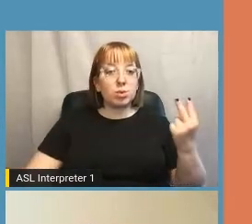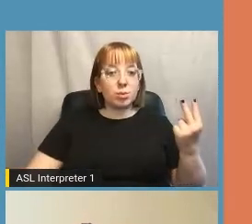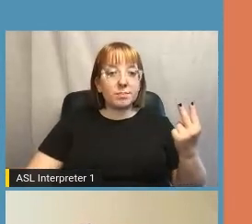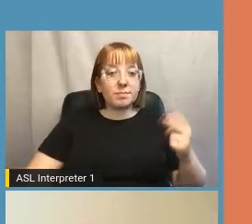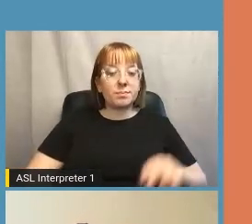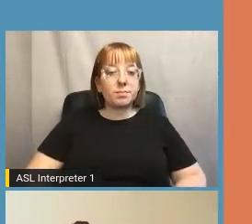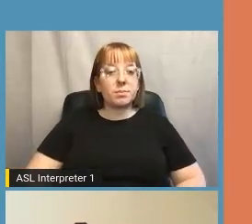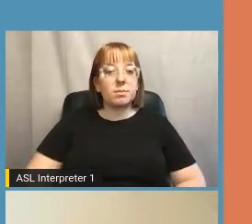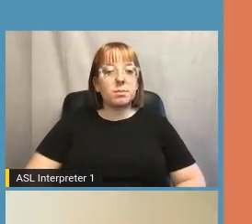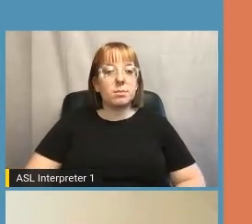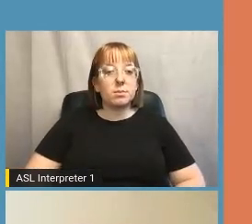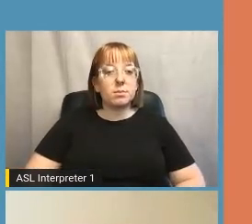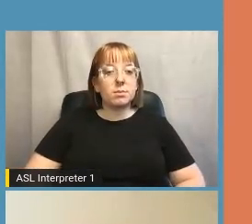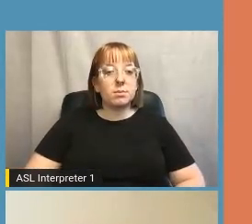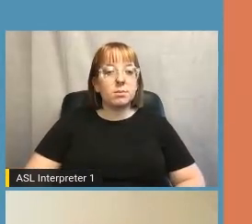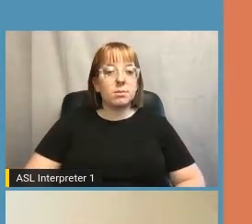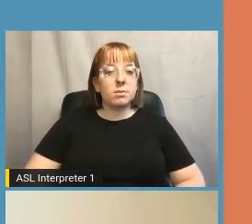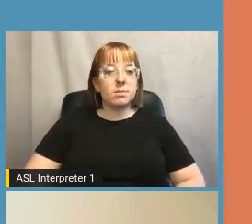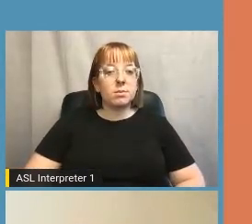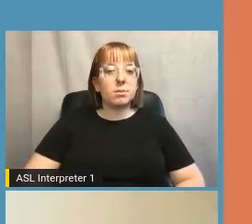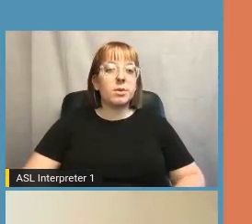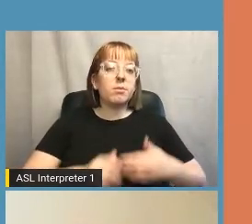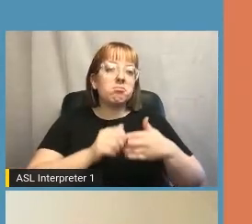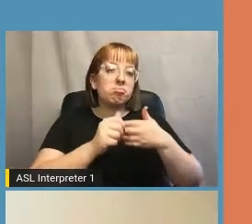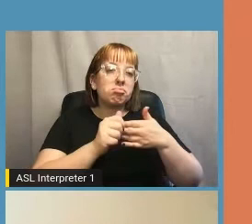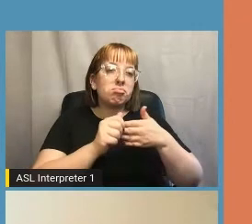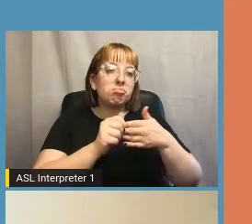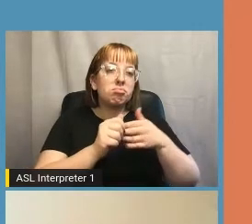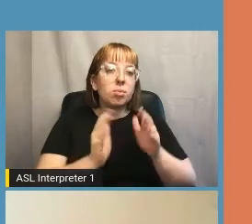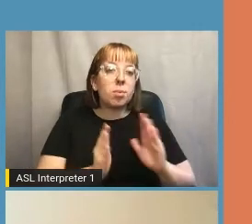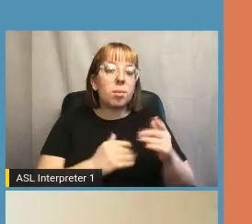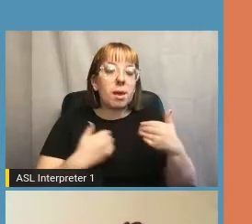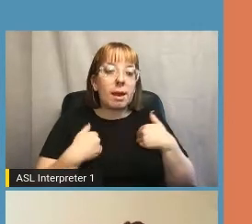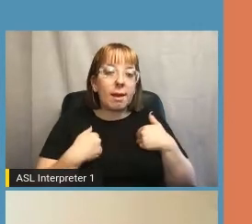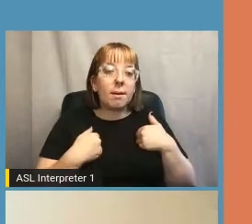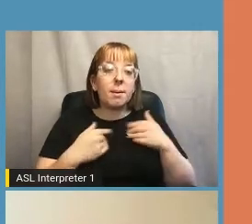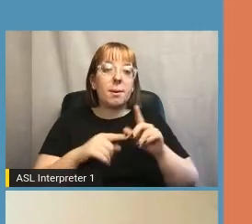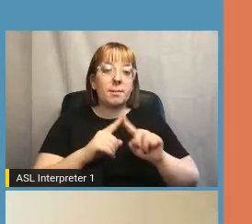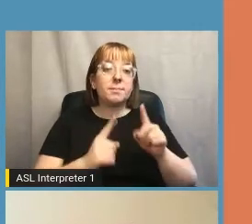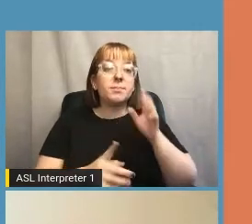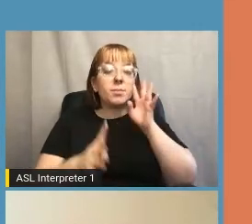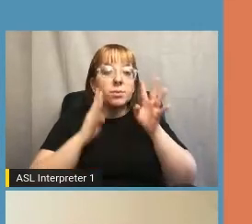you know kind of a loose plan that i work with but that was created by in this case the artist not